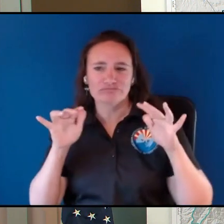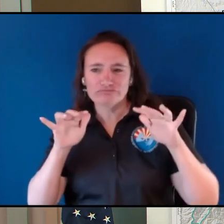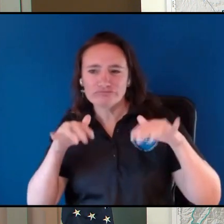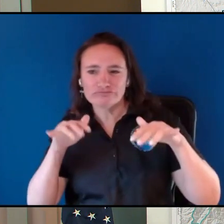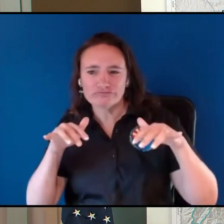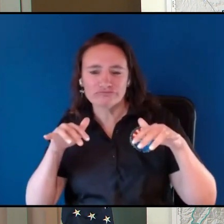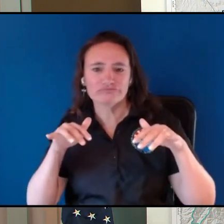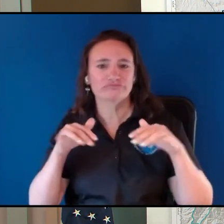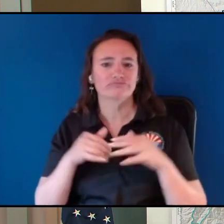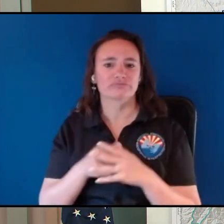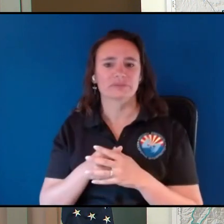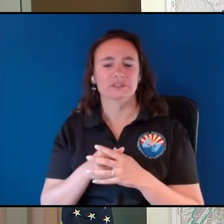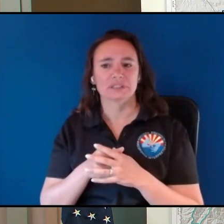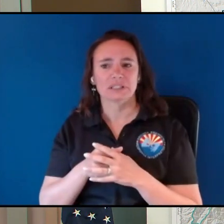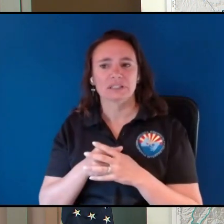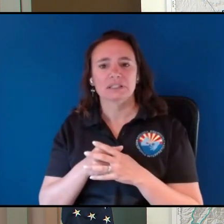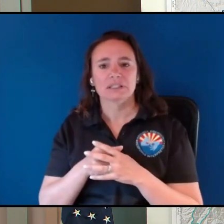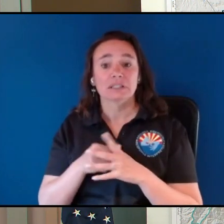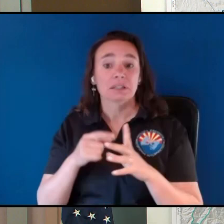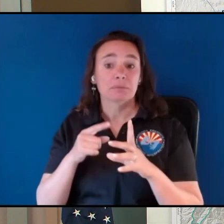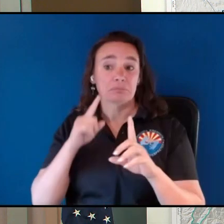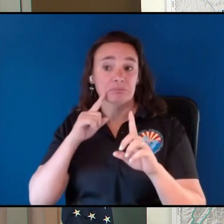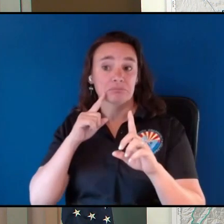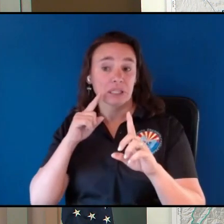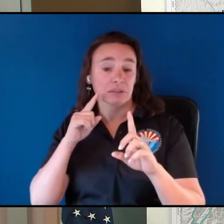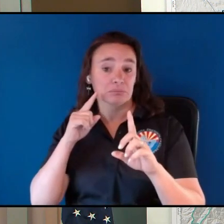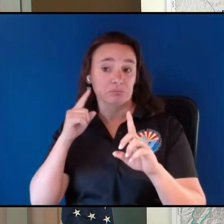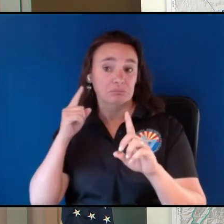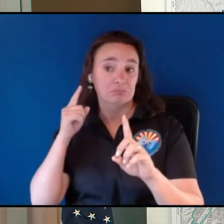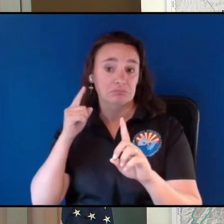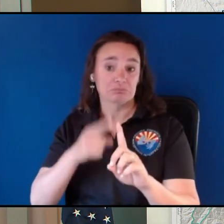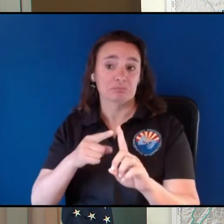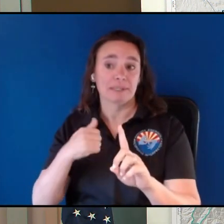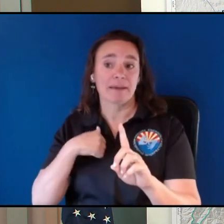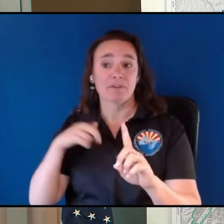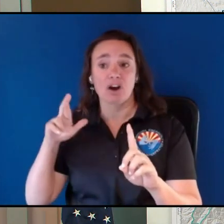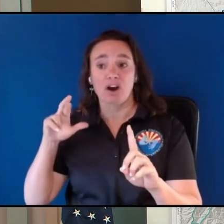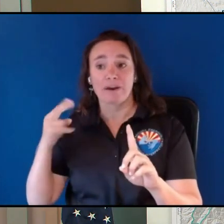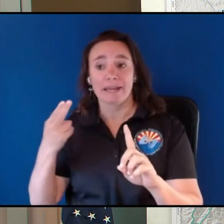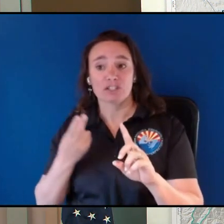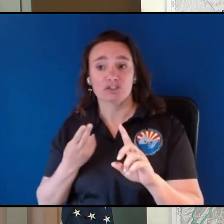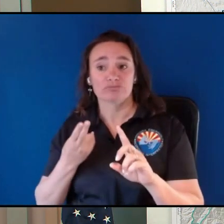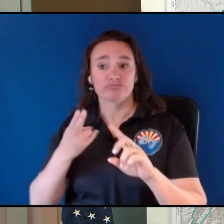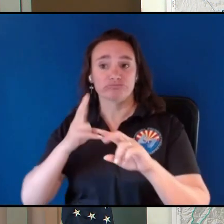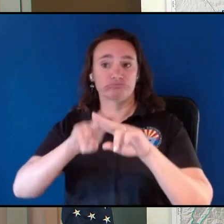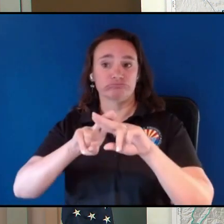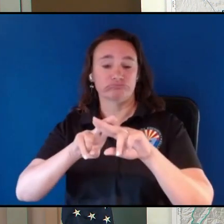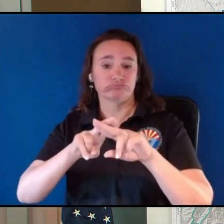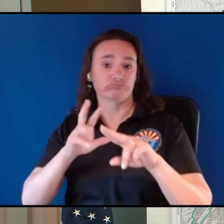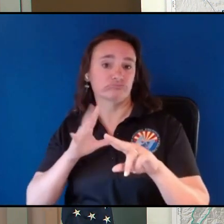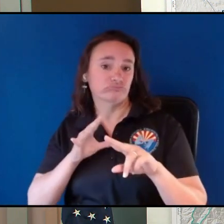or end state of it was we've got elevated RH. So, what does that mean for us? Our fire activity goes down.